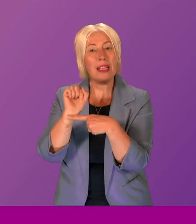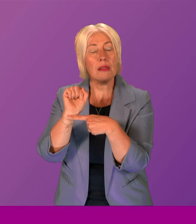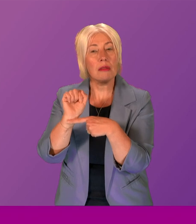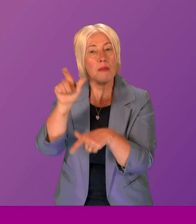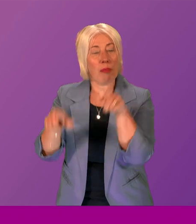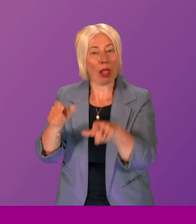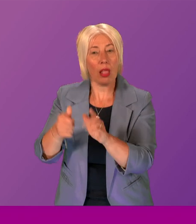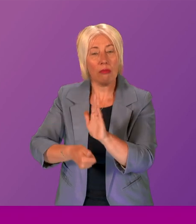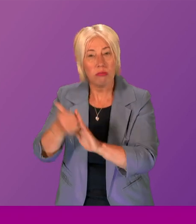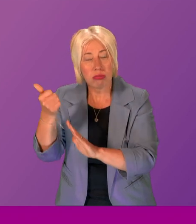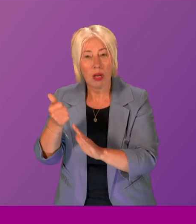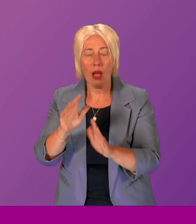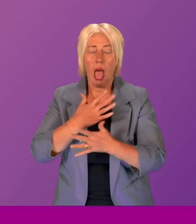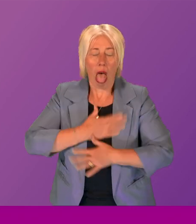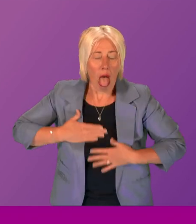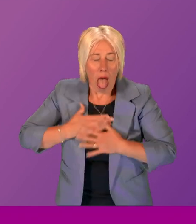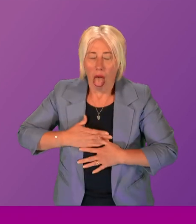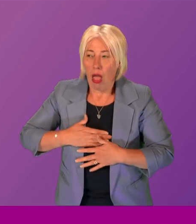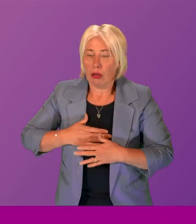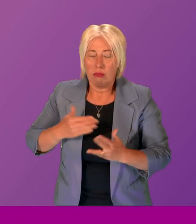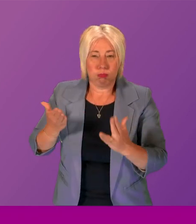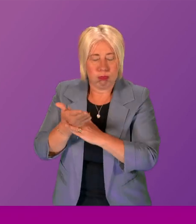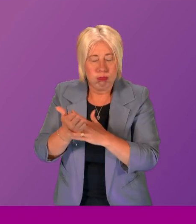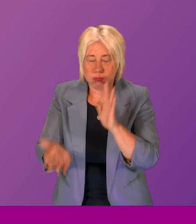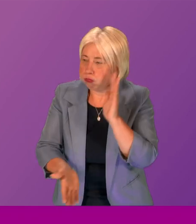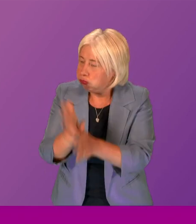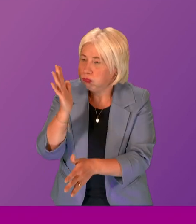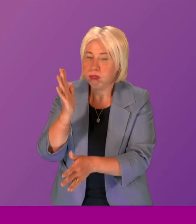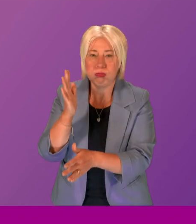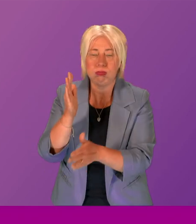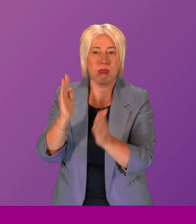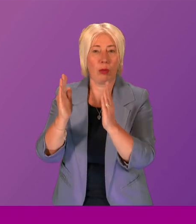have to go through the trauma and disruption of homelessness in the first place. Relevant bodies,